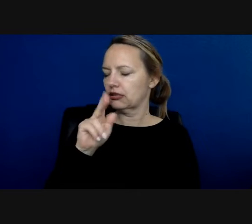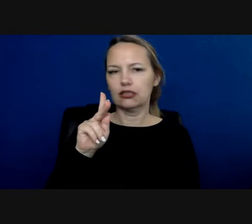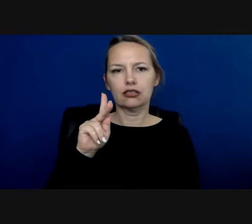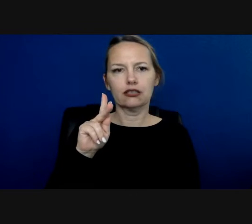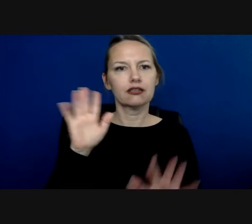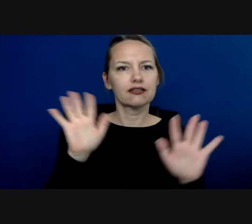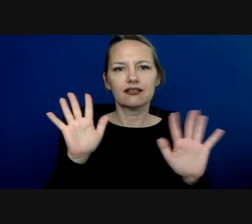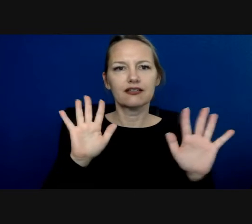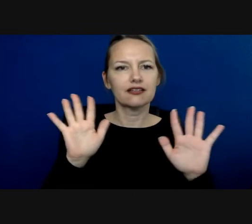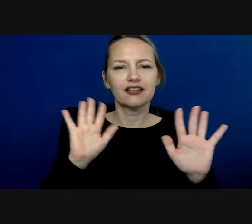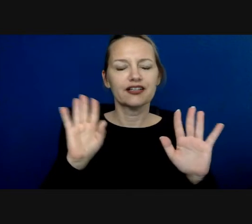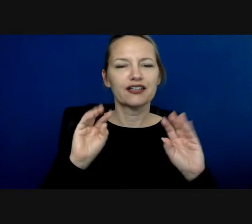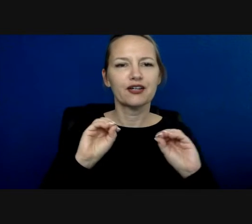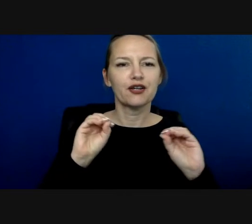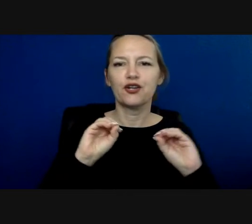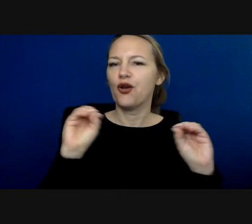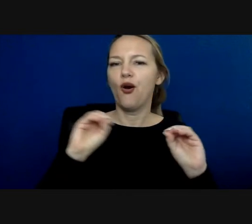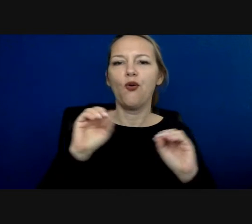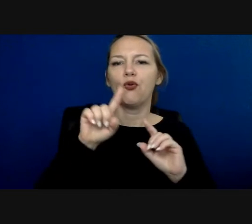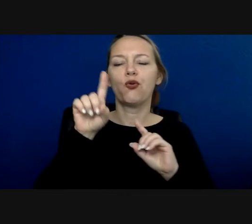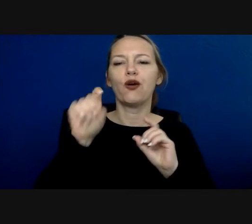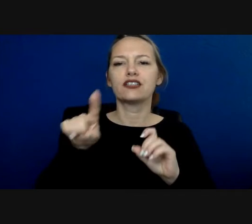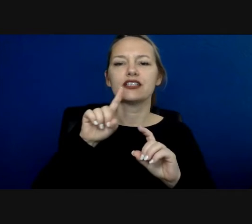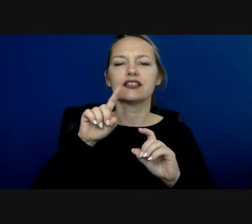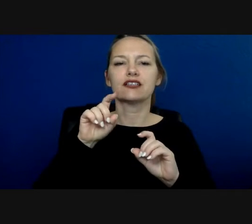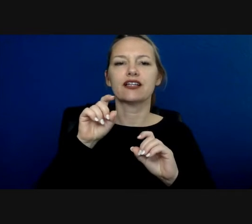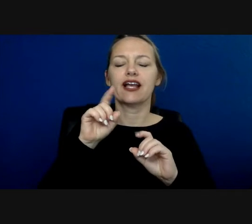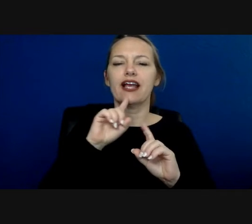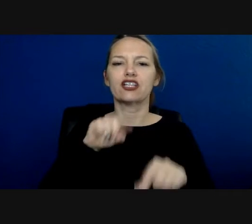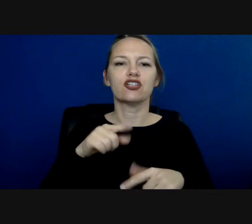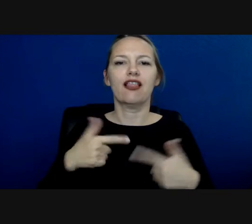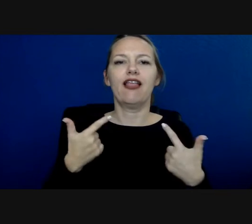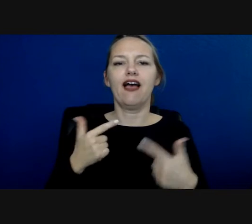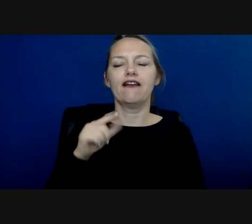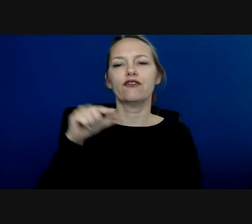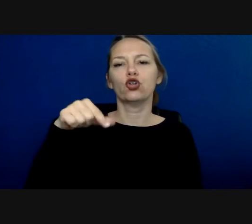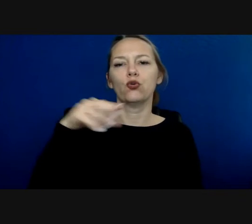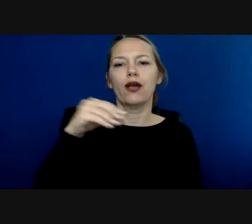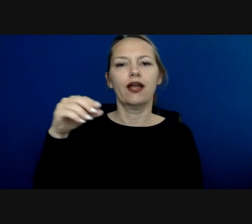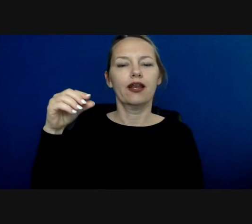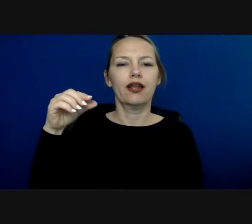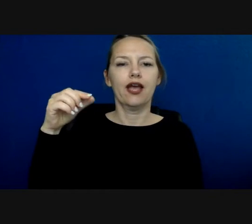There is no Q&A for this session... live Q&A, but we do have